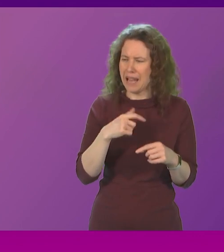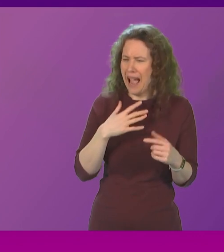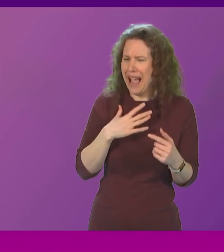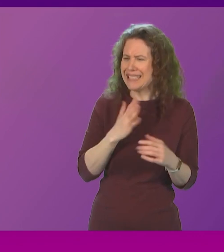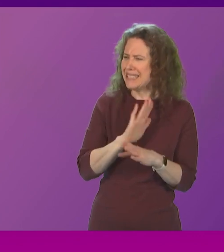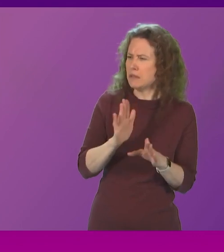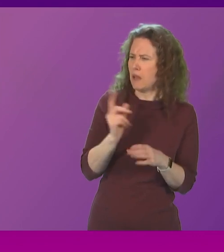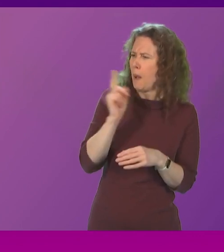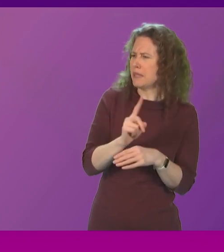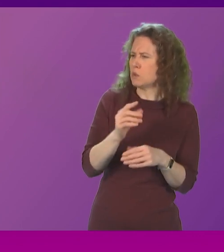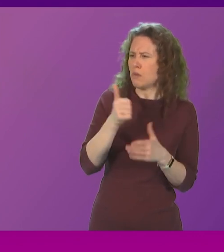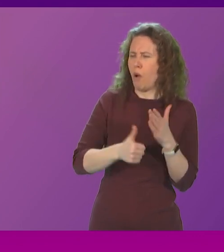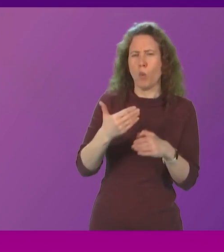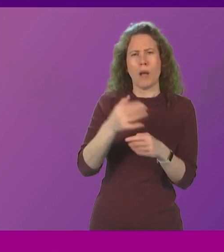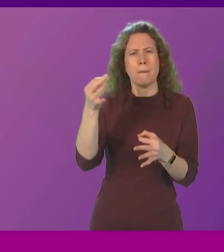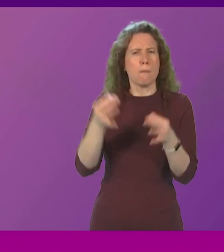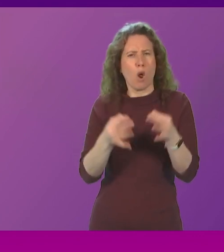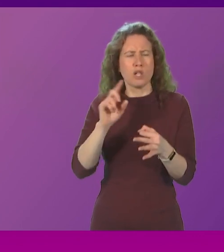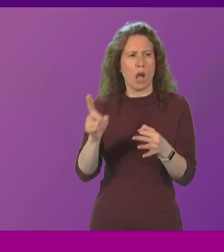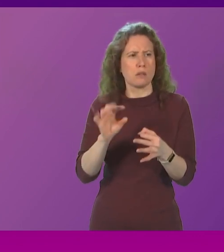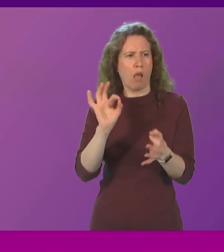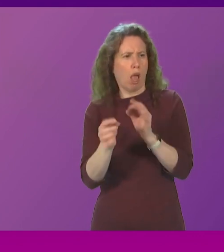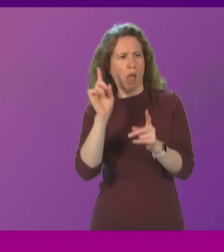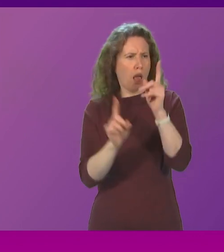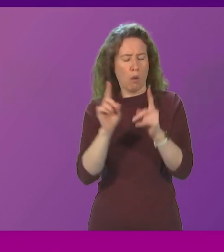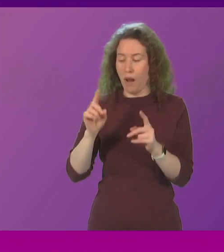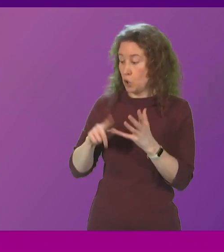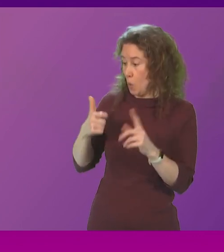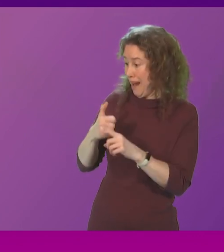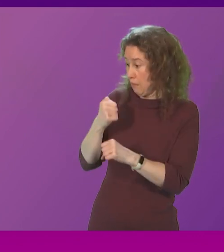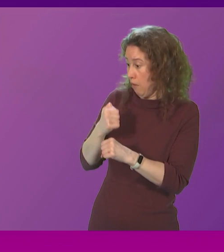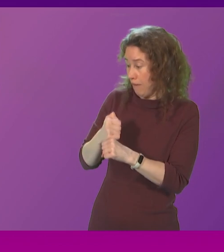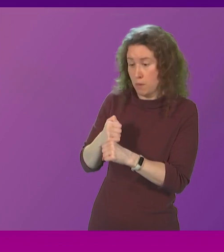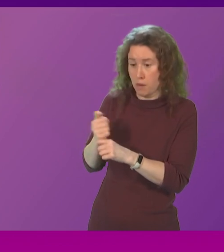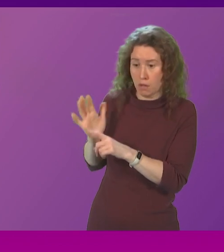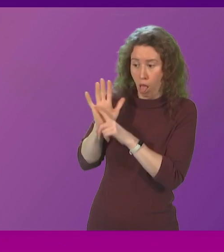the impact every time that the UK Government brings forward harmful policies.